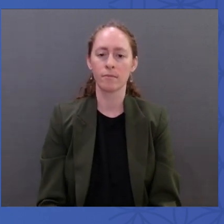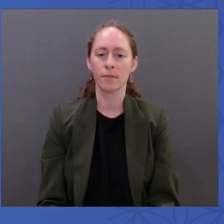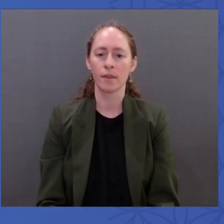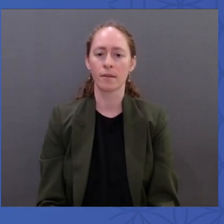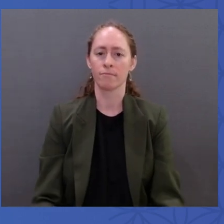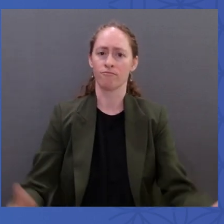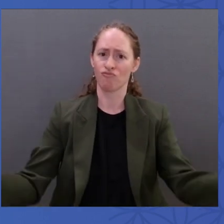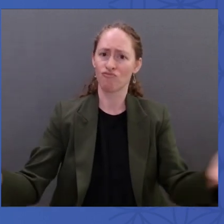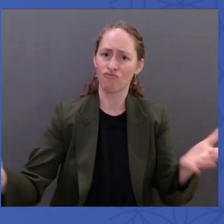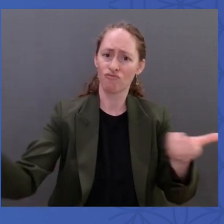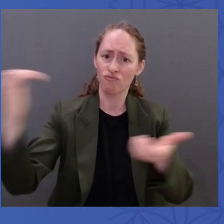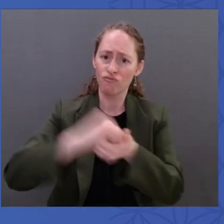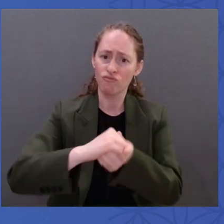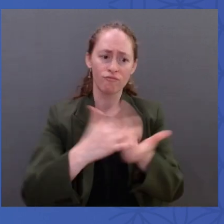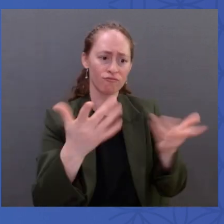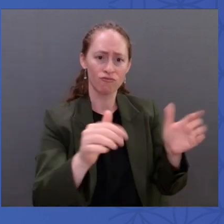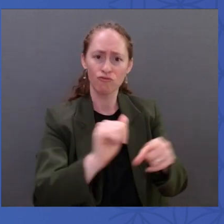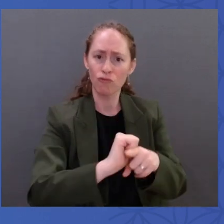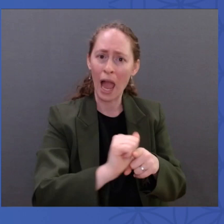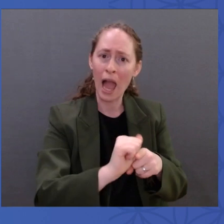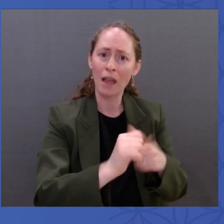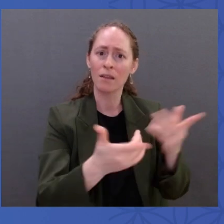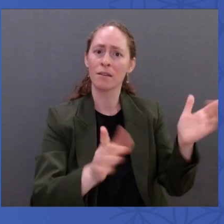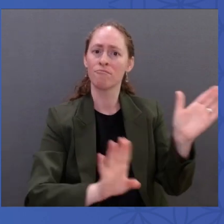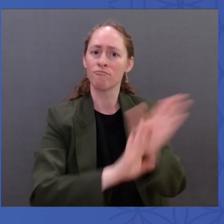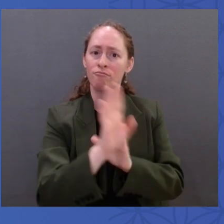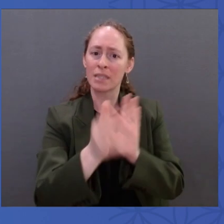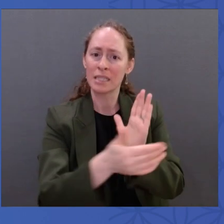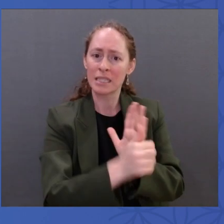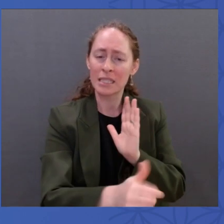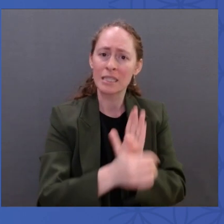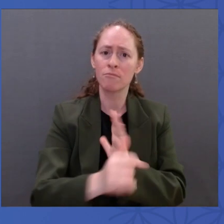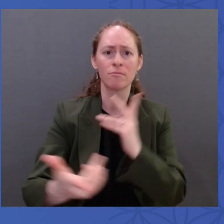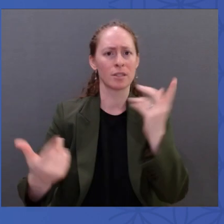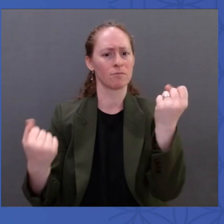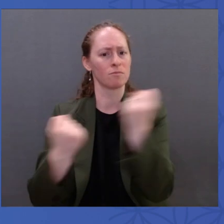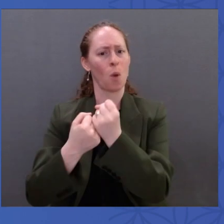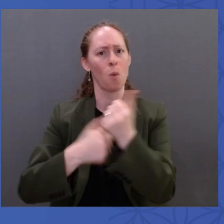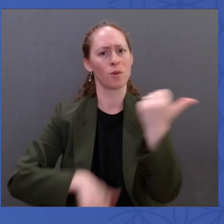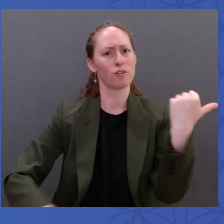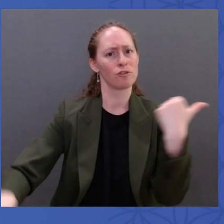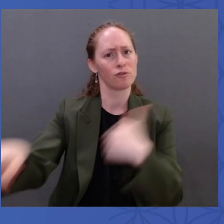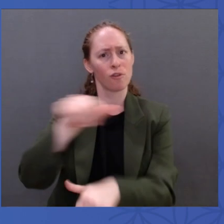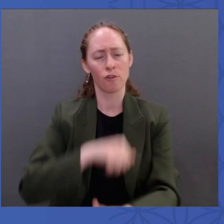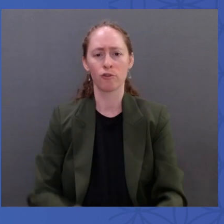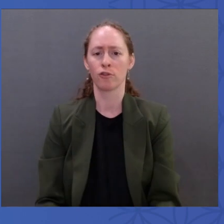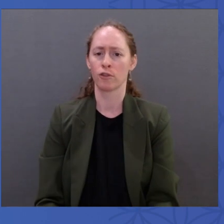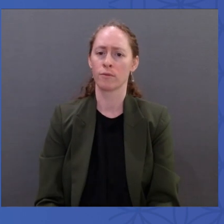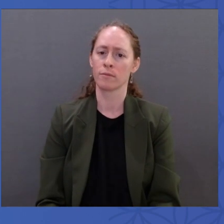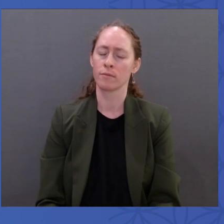Let us work together to create a framework that finds a good balance between cooperation and rules,